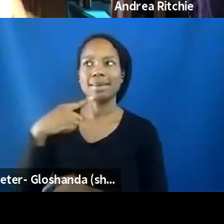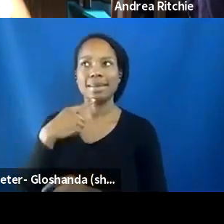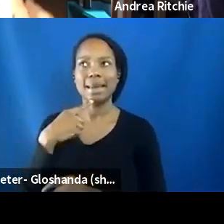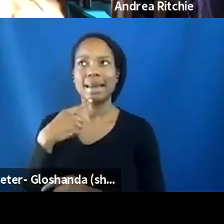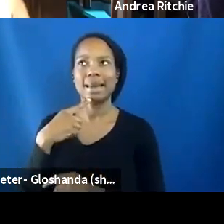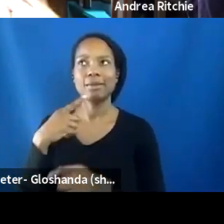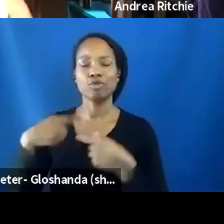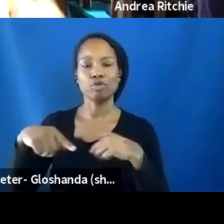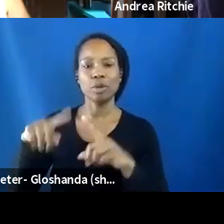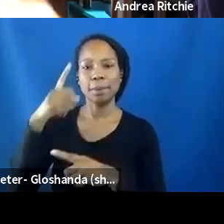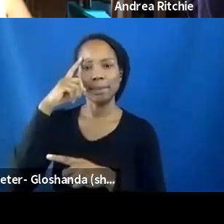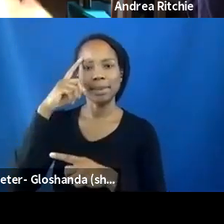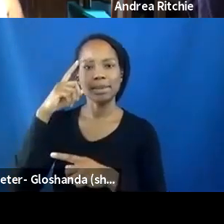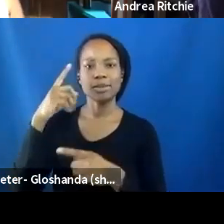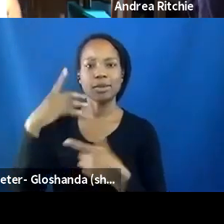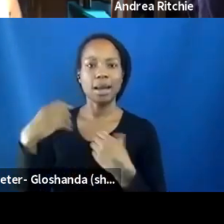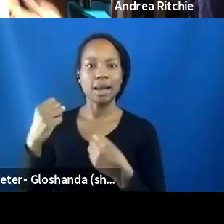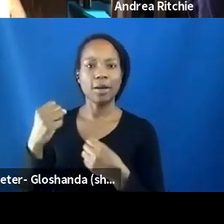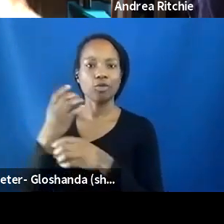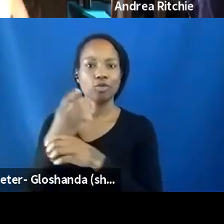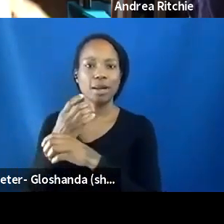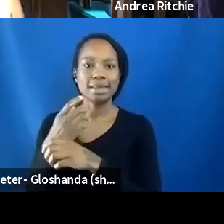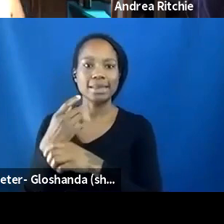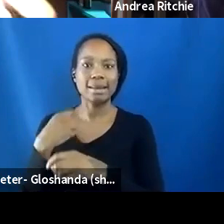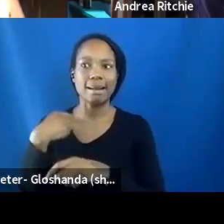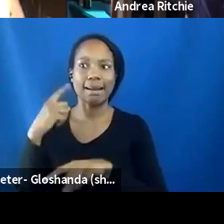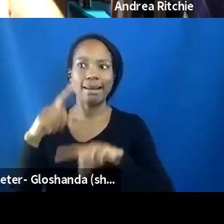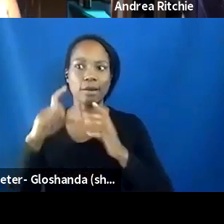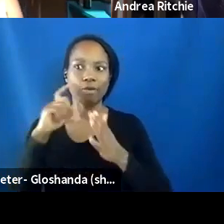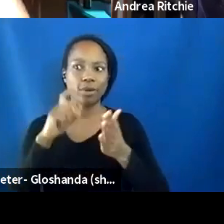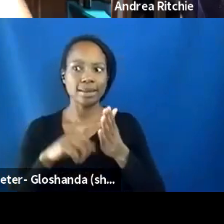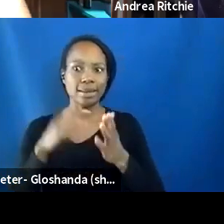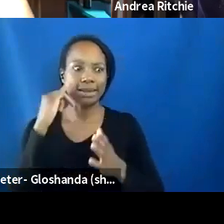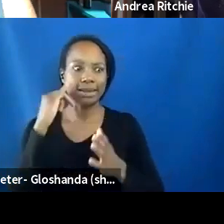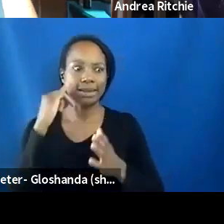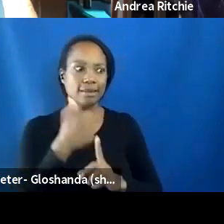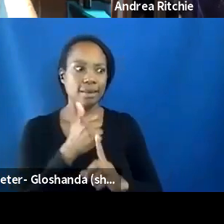"or the emergency workers." Sometimes the sheets feel a little different